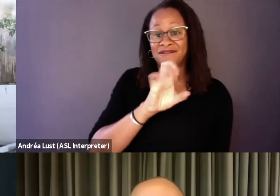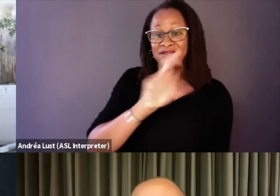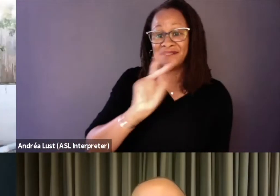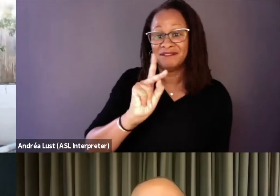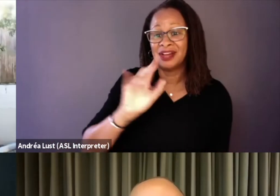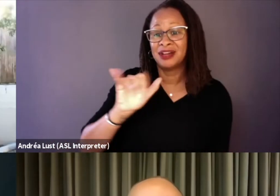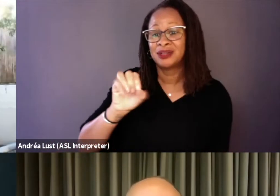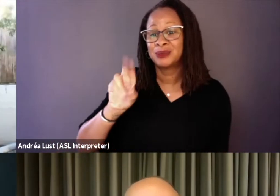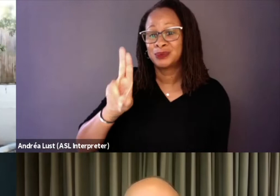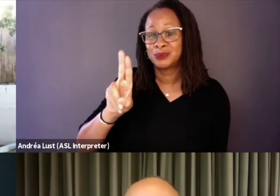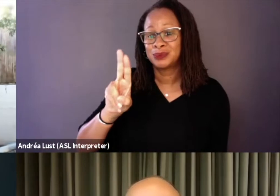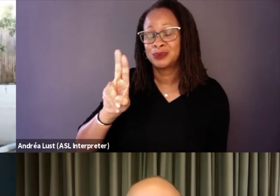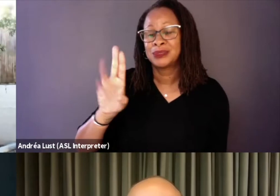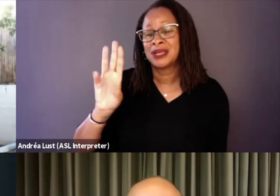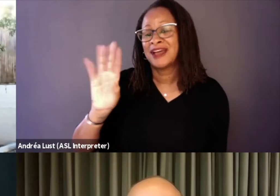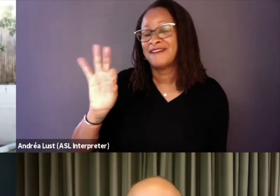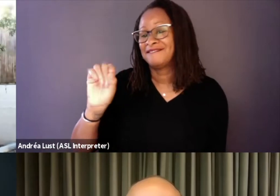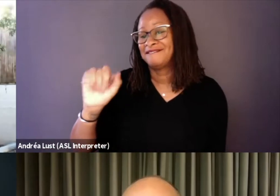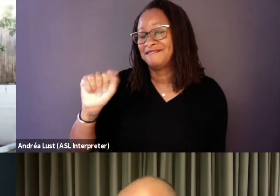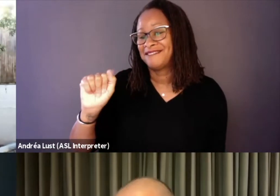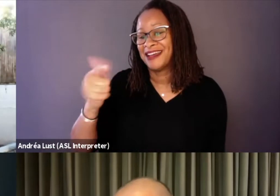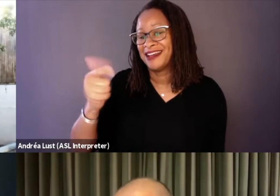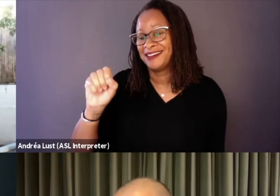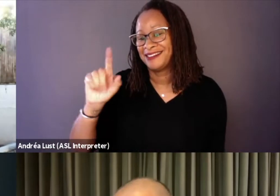Lots of different magazines, like lots of different